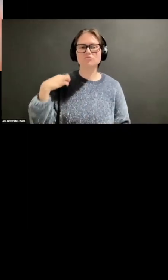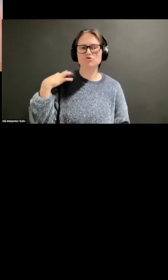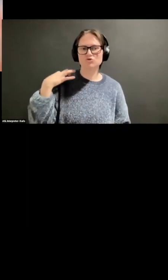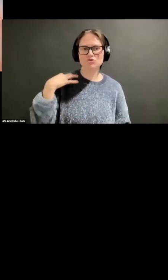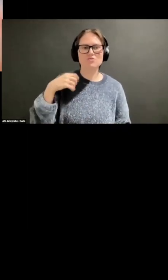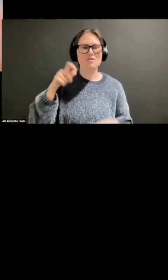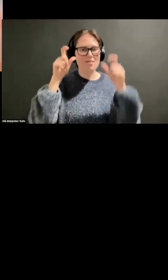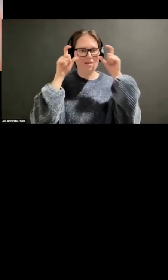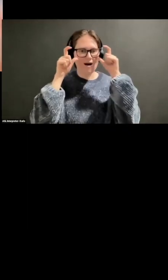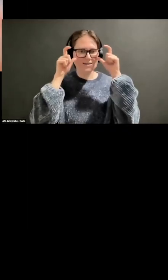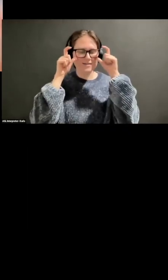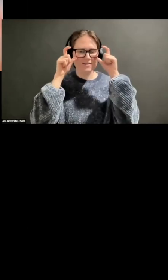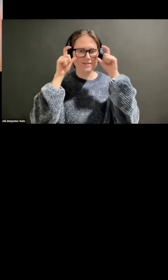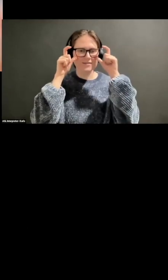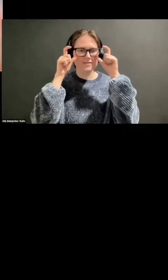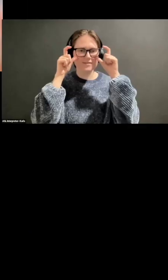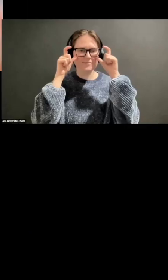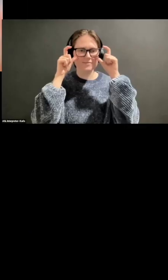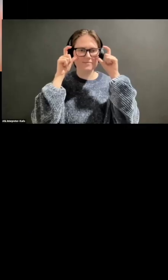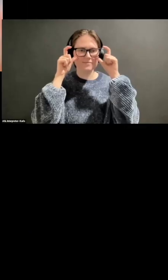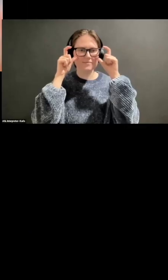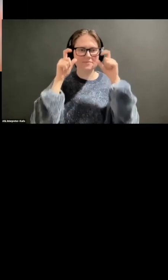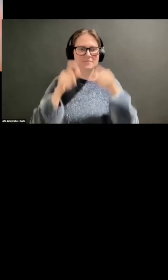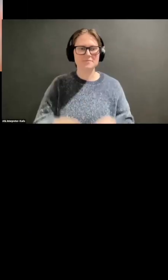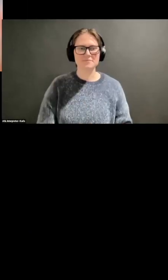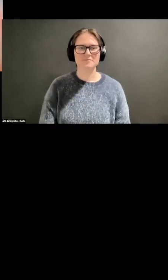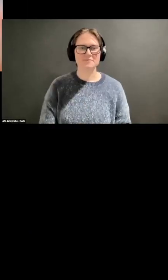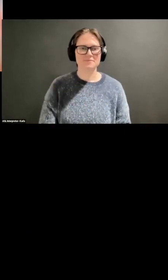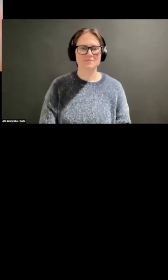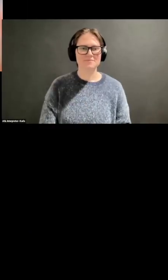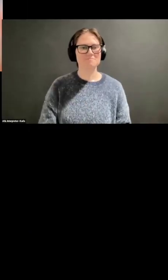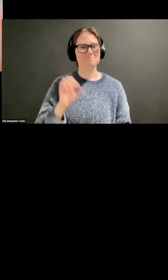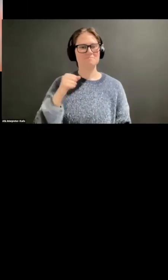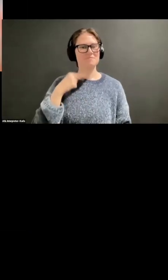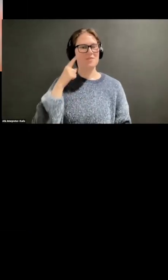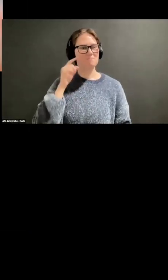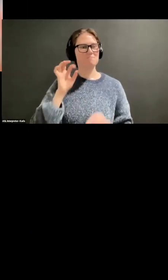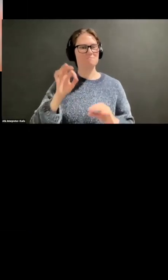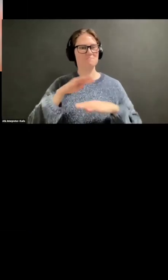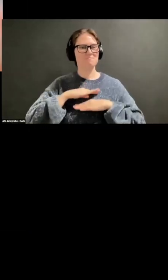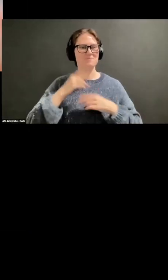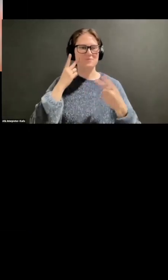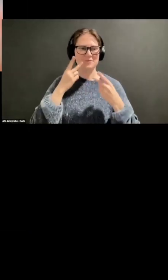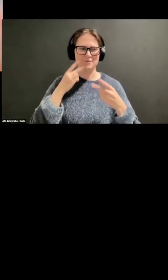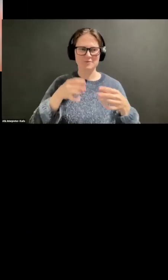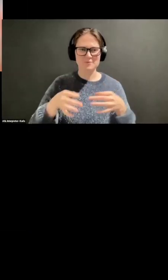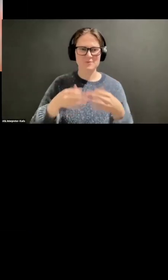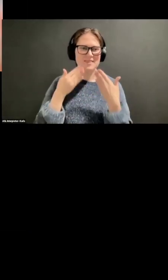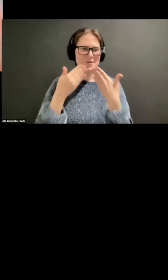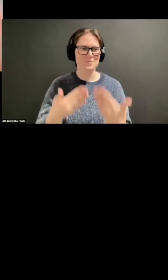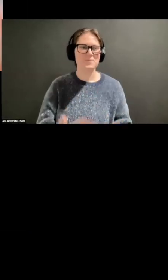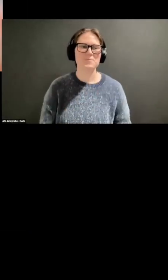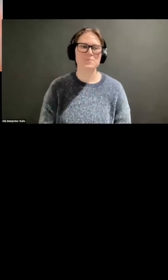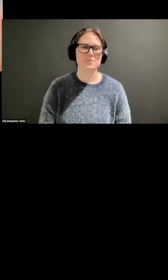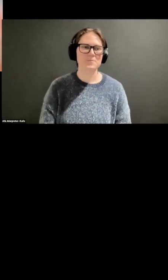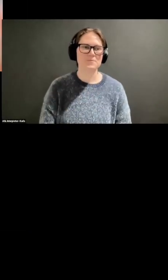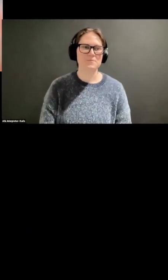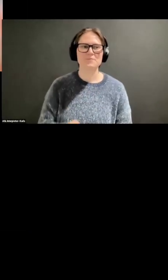glasses. And I think that's good for the visual description. Thank you. Yeah, thank you so much.